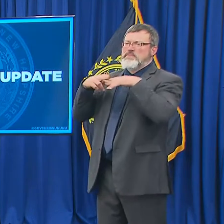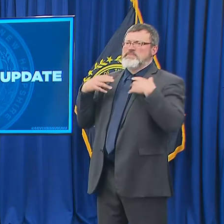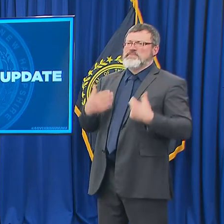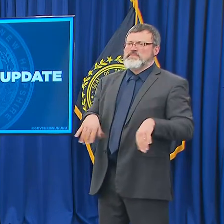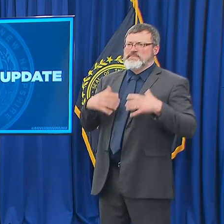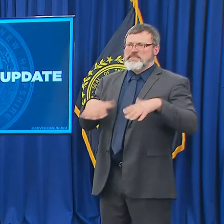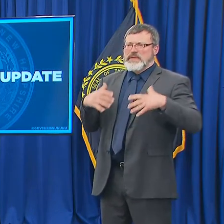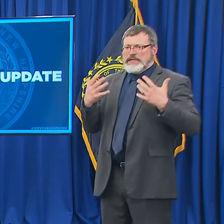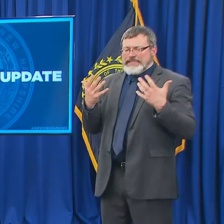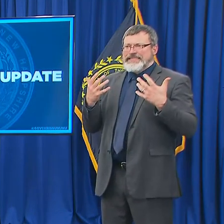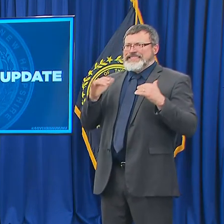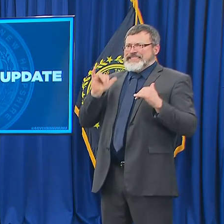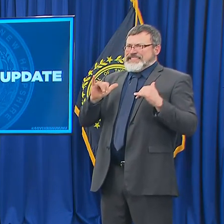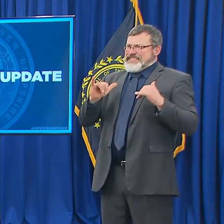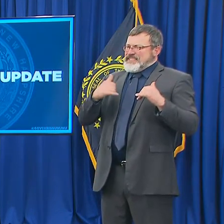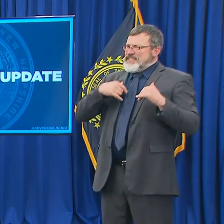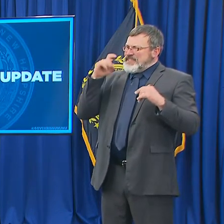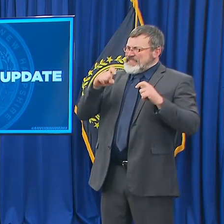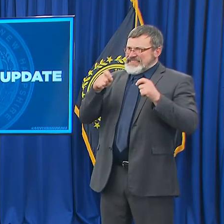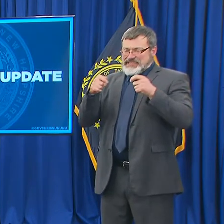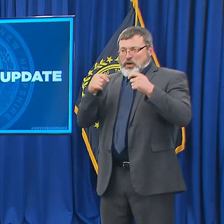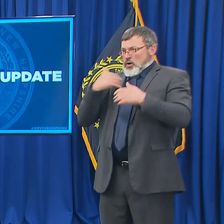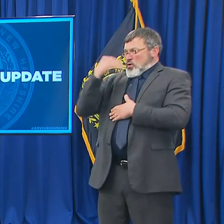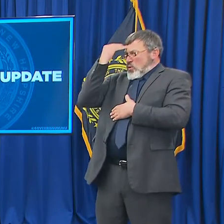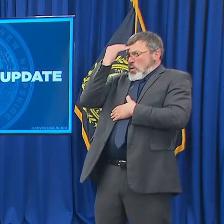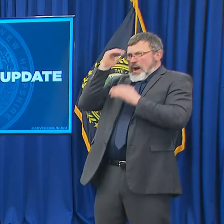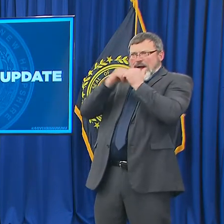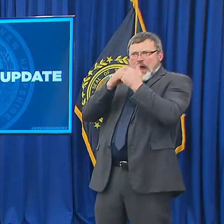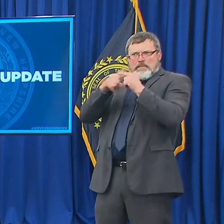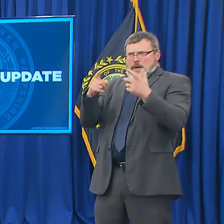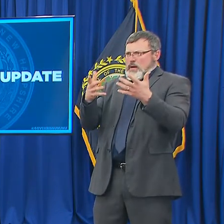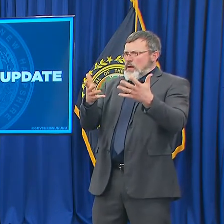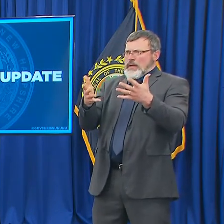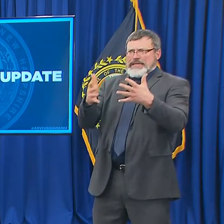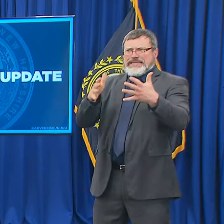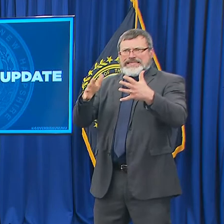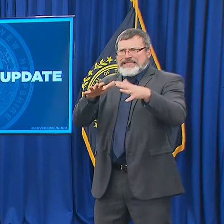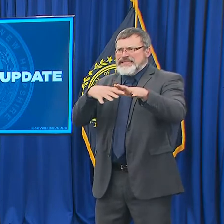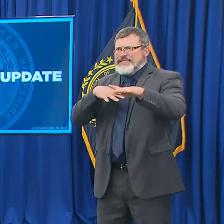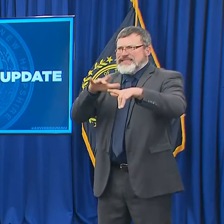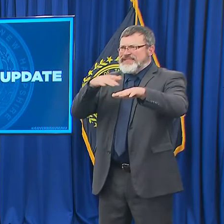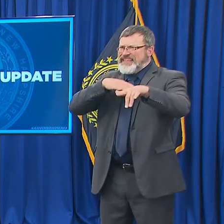indoors and in areas where other people may be around. With that, I will hand things over to the commissioner.